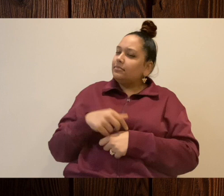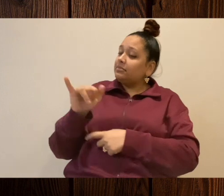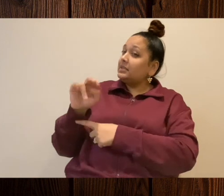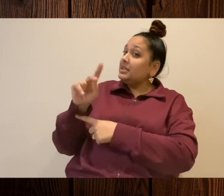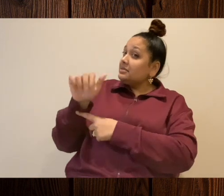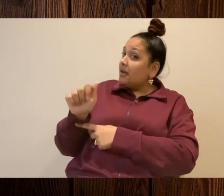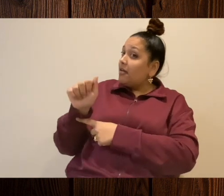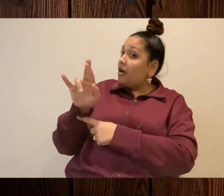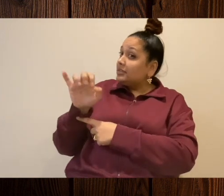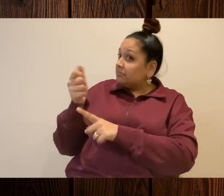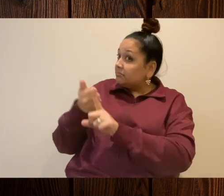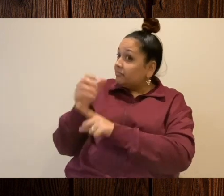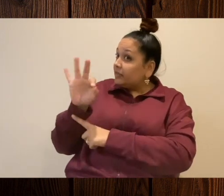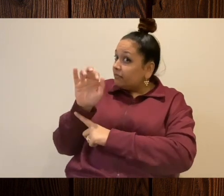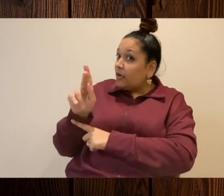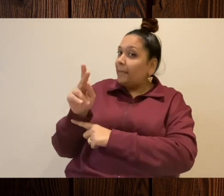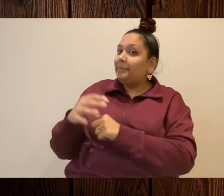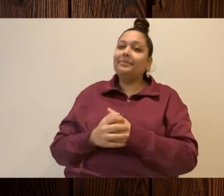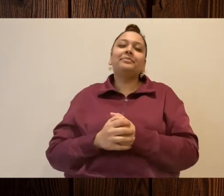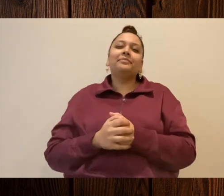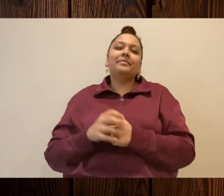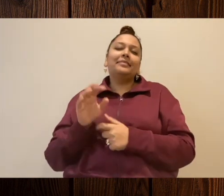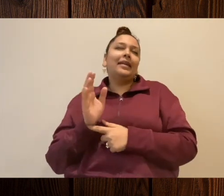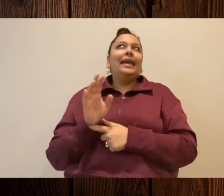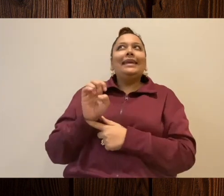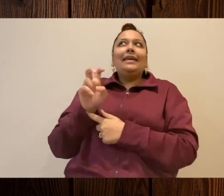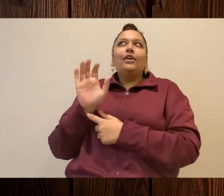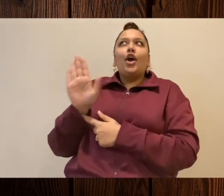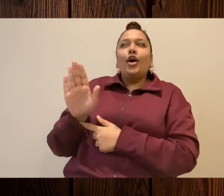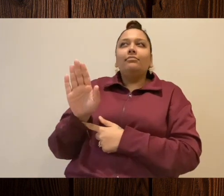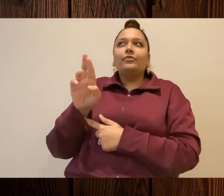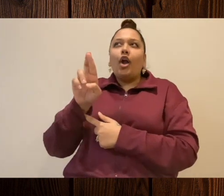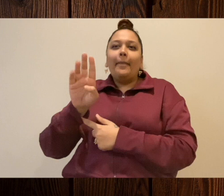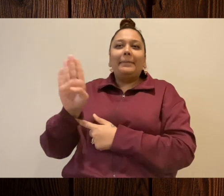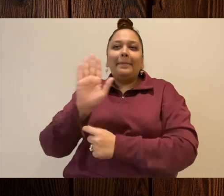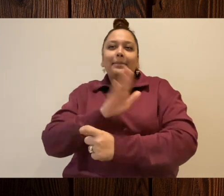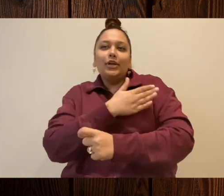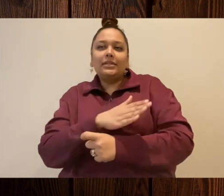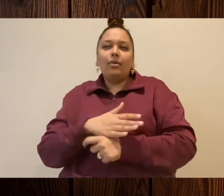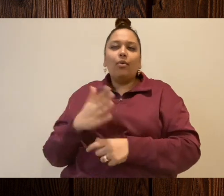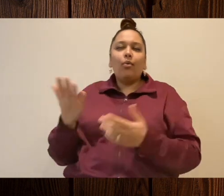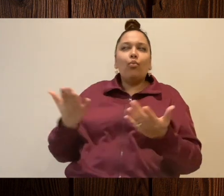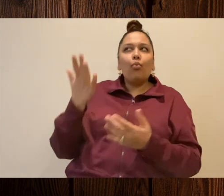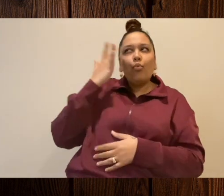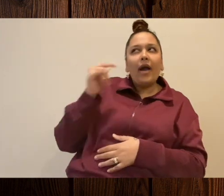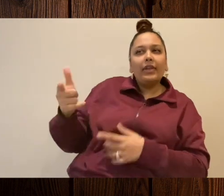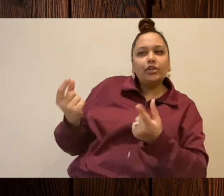what ‘they're doing’, which is music that is centred around